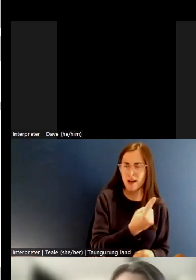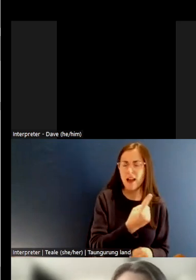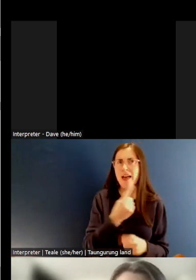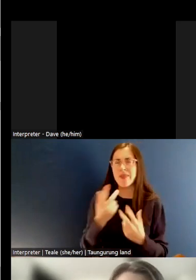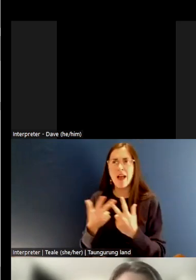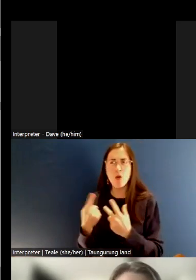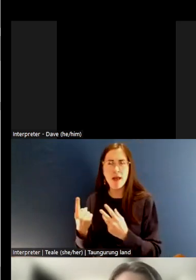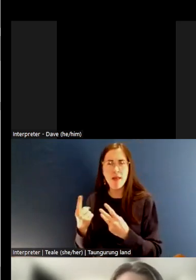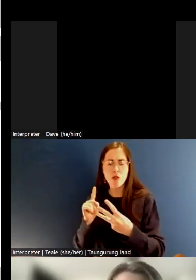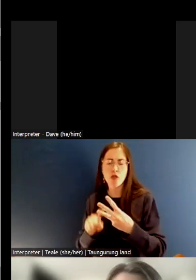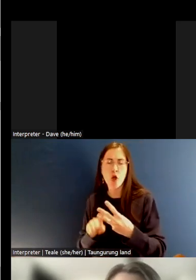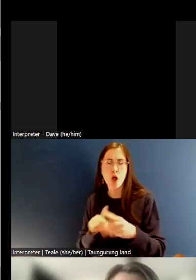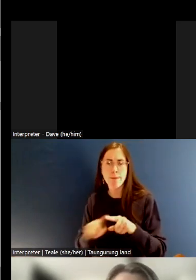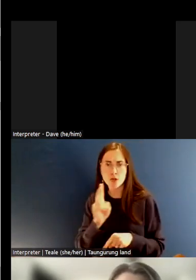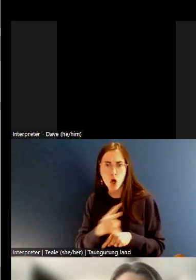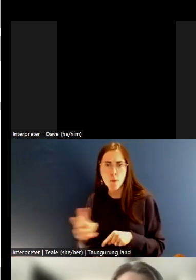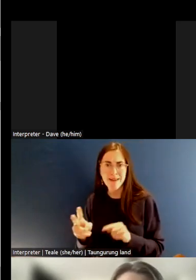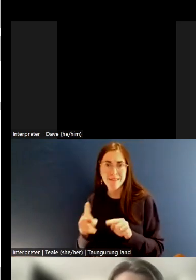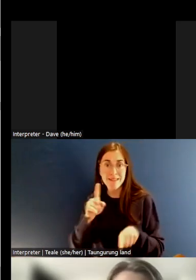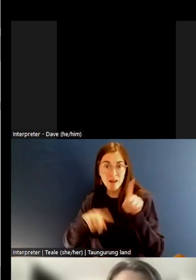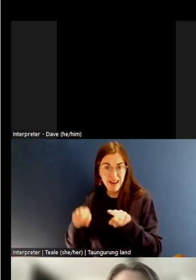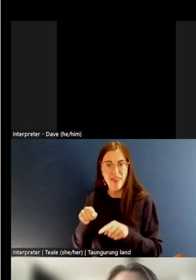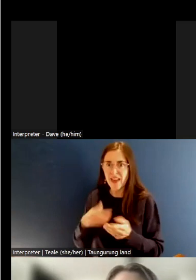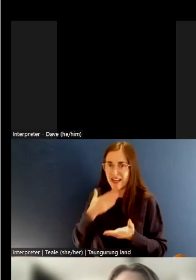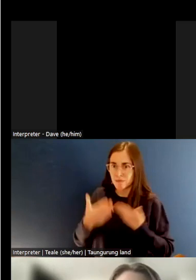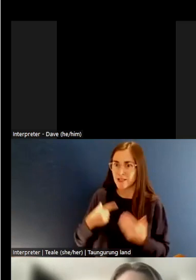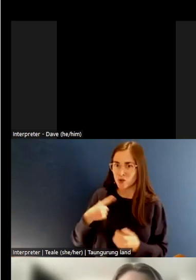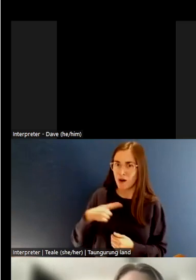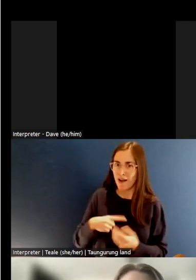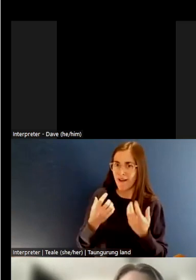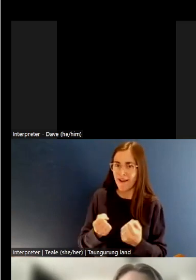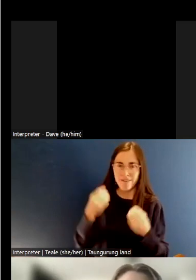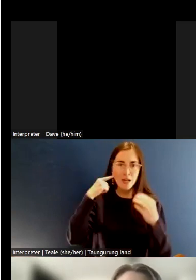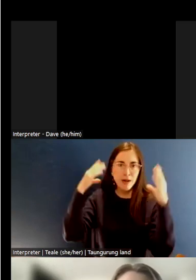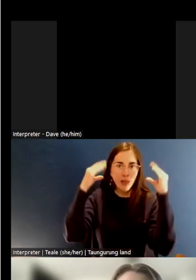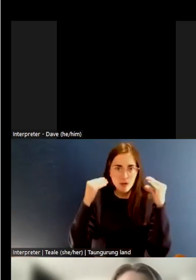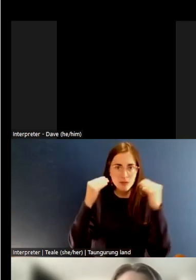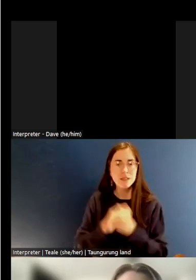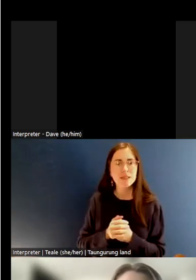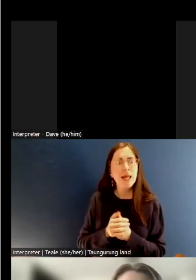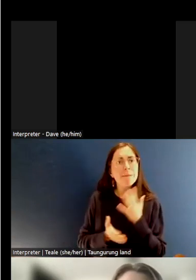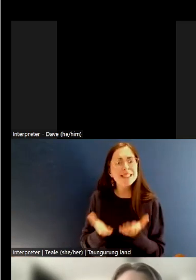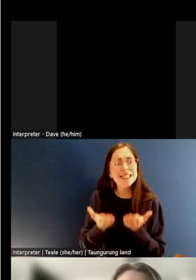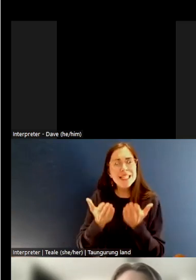So that explains the hearing loss for them. And I guess there's information for his parents when they're having more children.